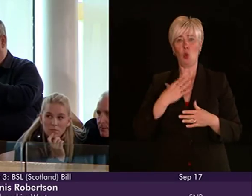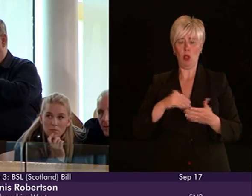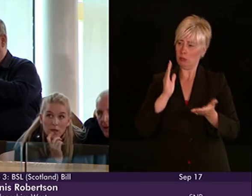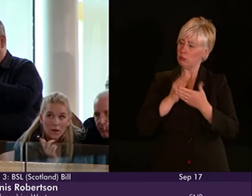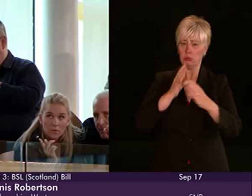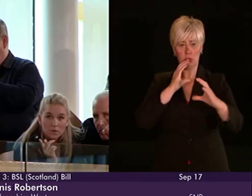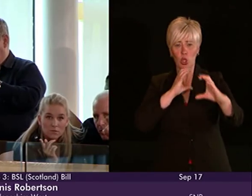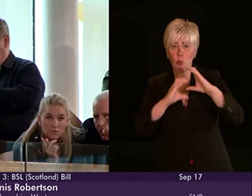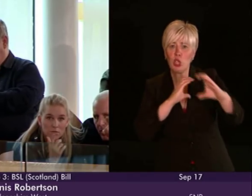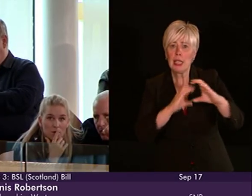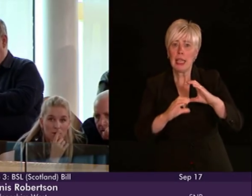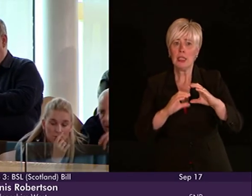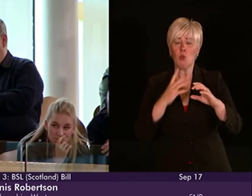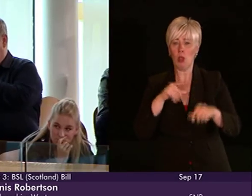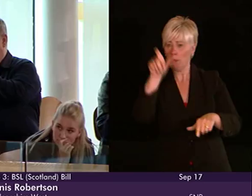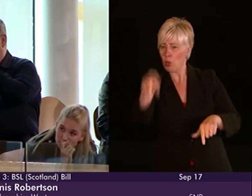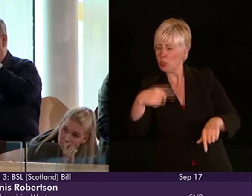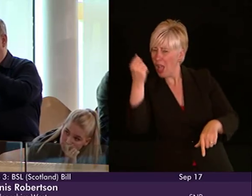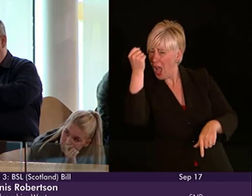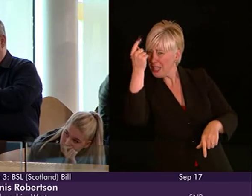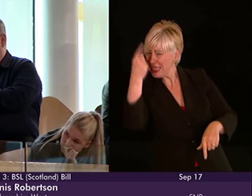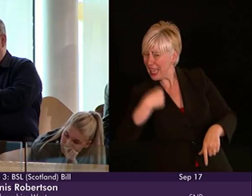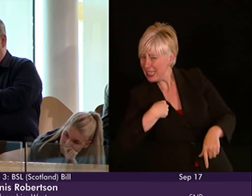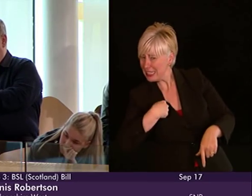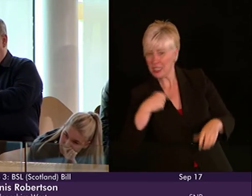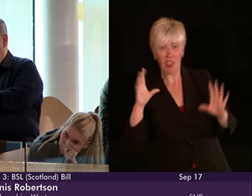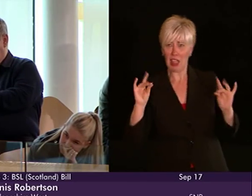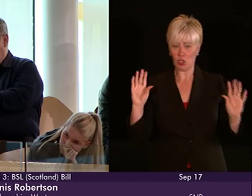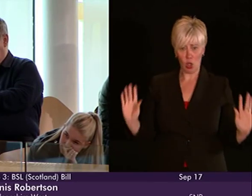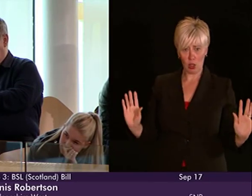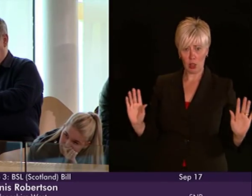communicate and to be understood. The Scottish Government has not just sat back